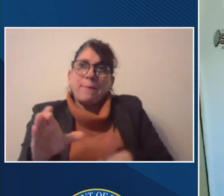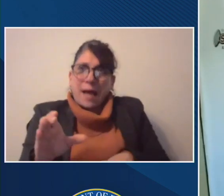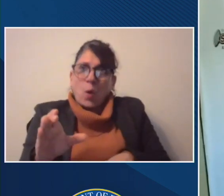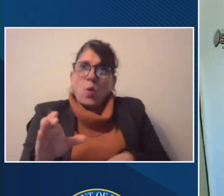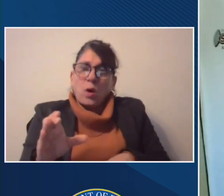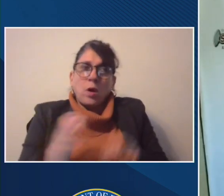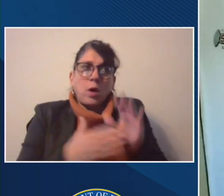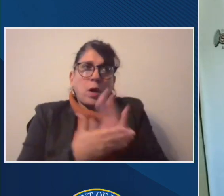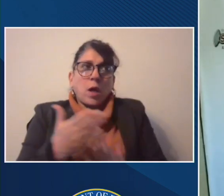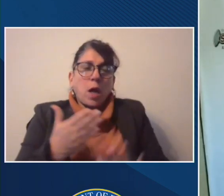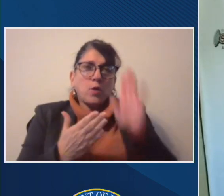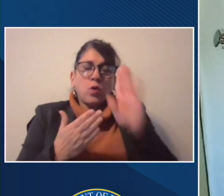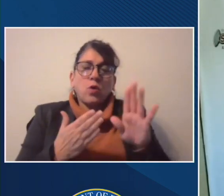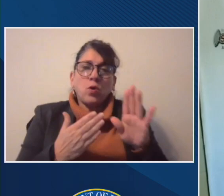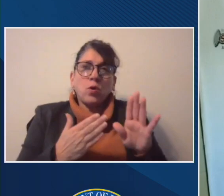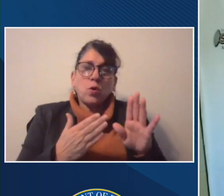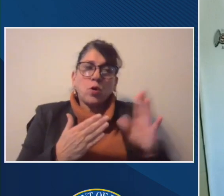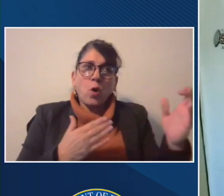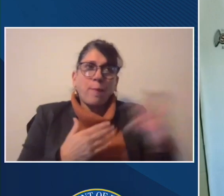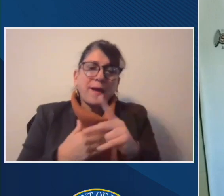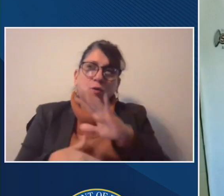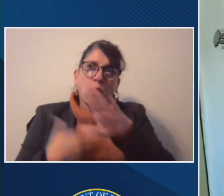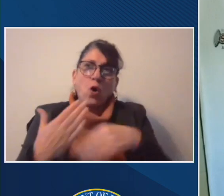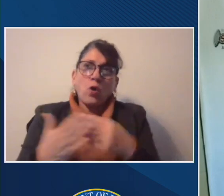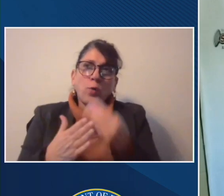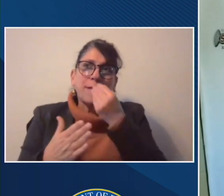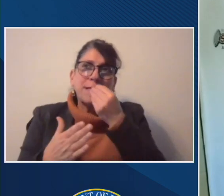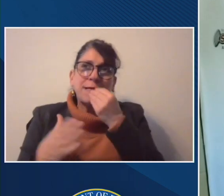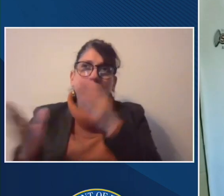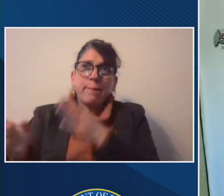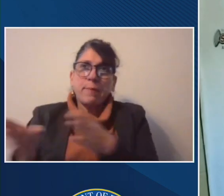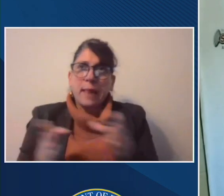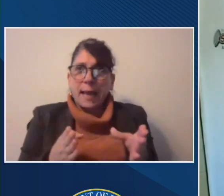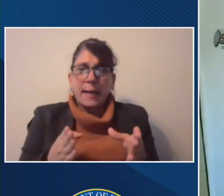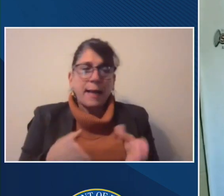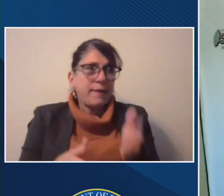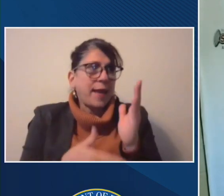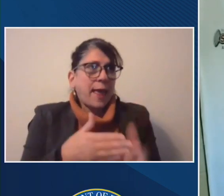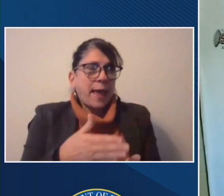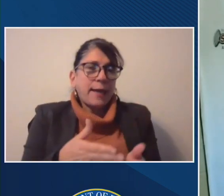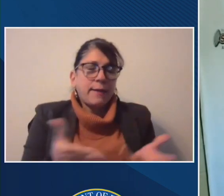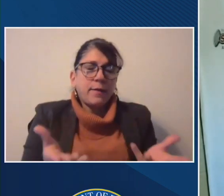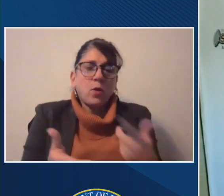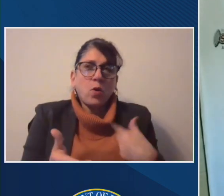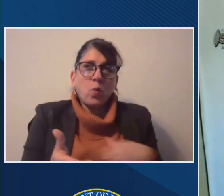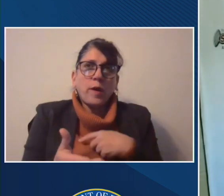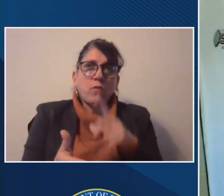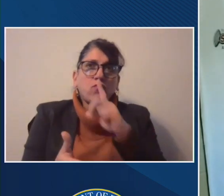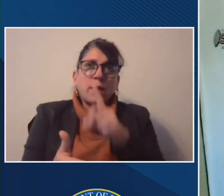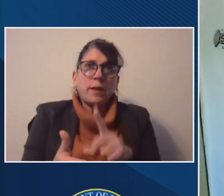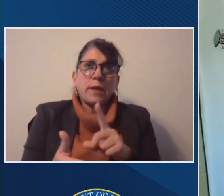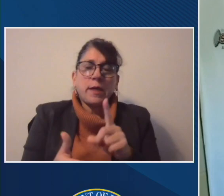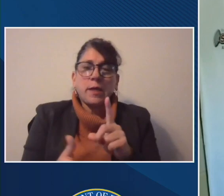will just revert to the all you can eat plan. And so in the end, we're really going to decline services.